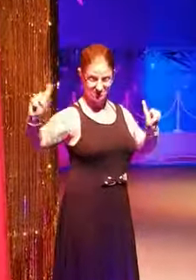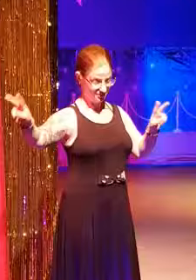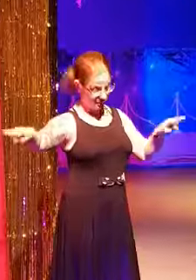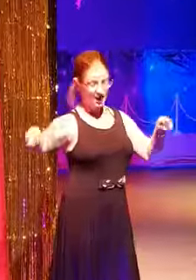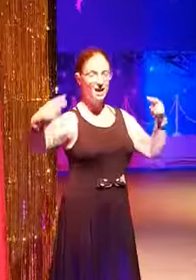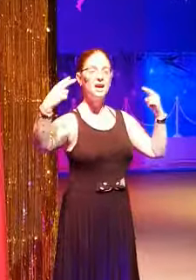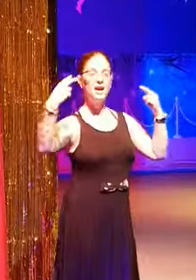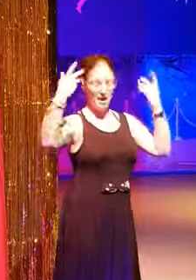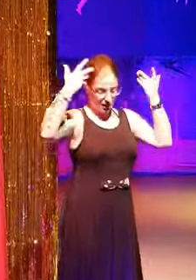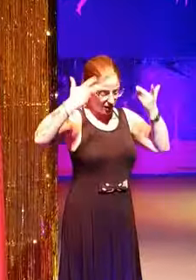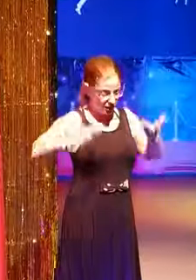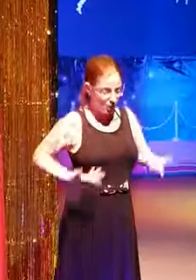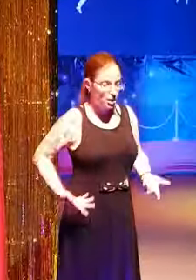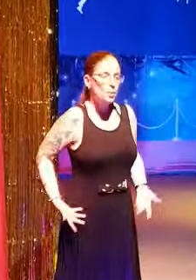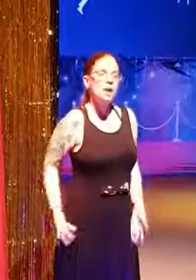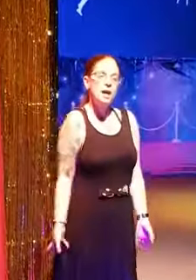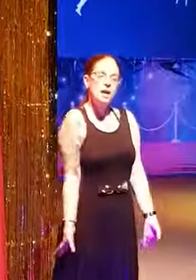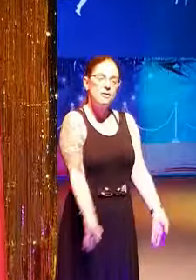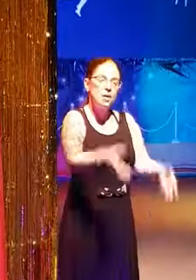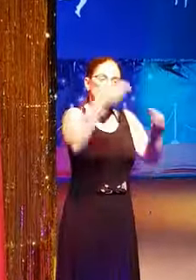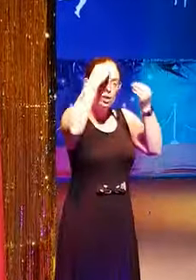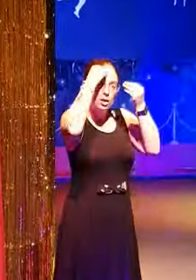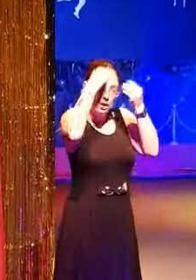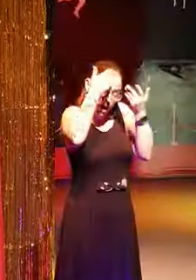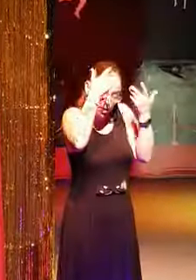Look at me now, will I ever learn?